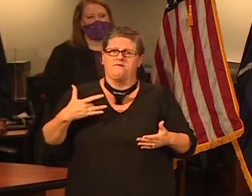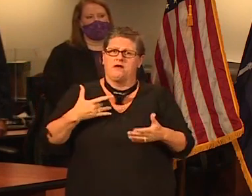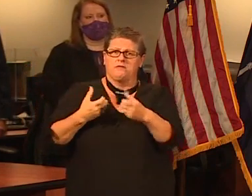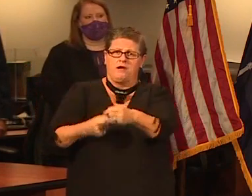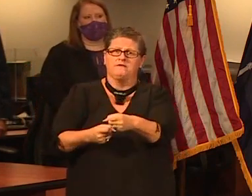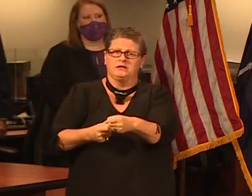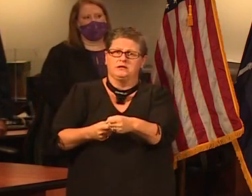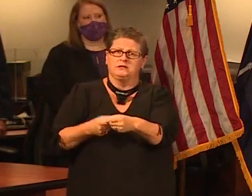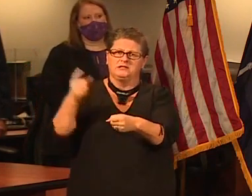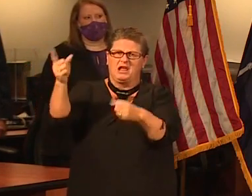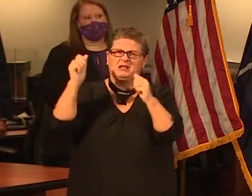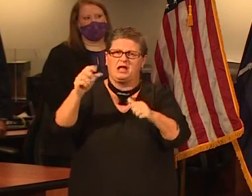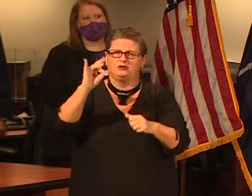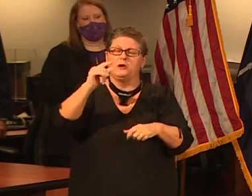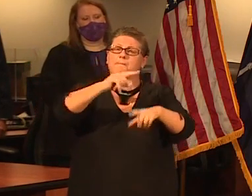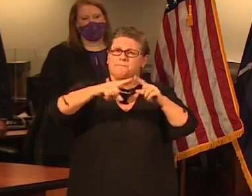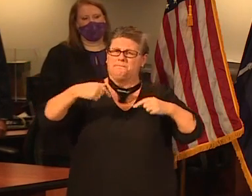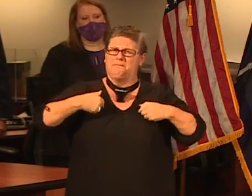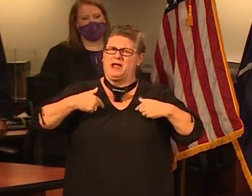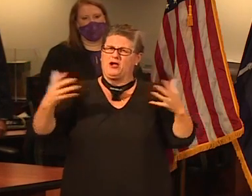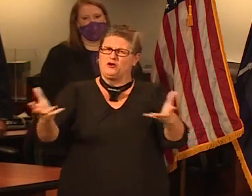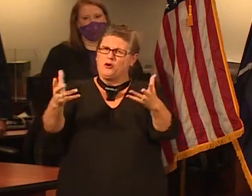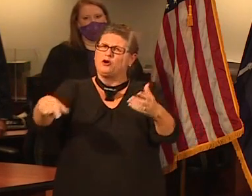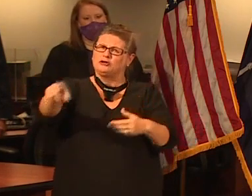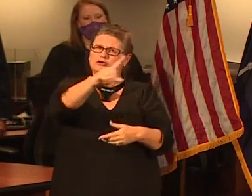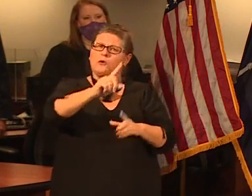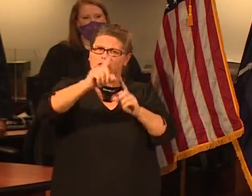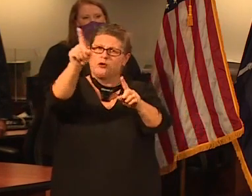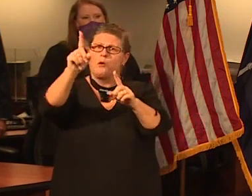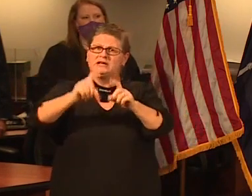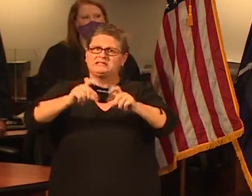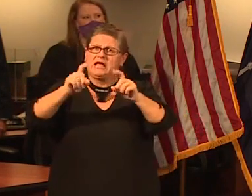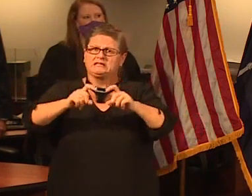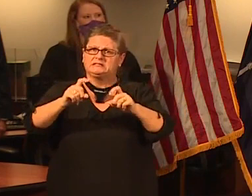BE HAVE CONFIDENCE IN THE LEADERSHIP OF ALL THOSE LEADERS.